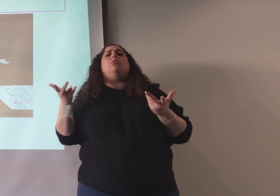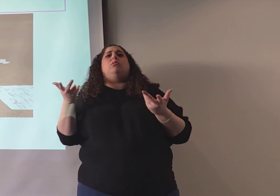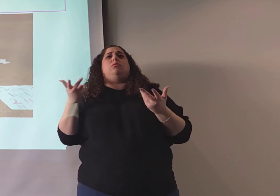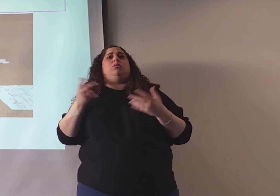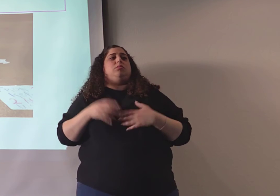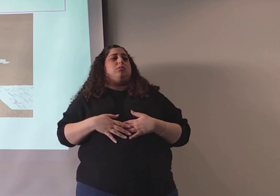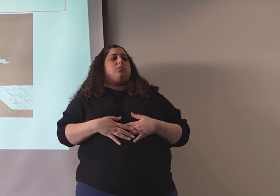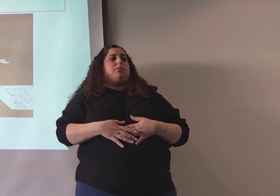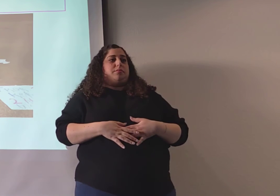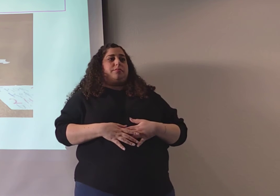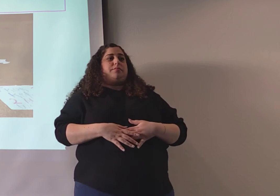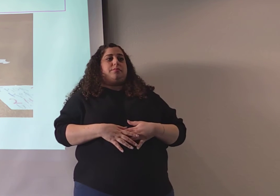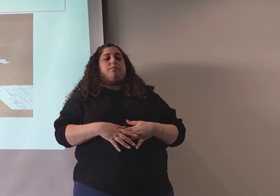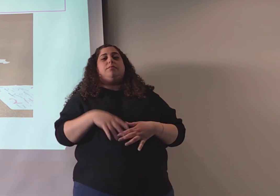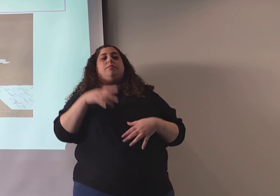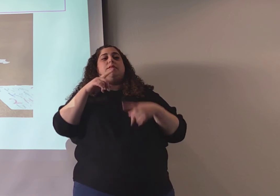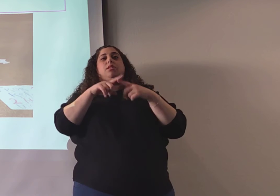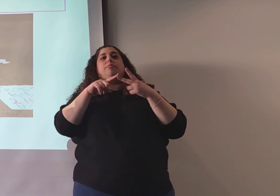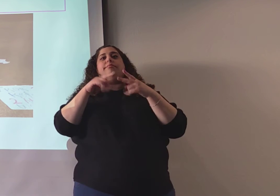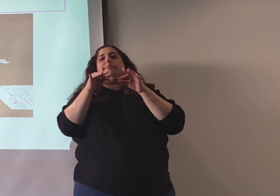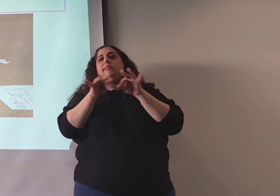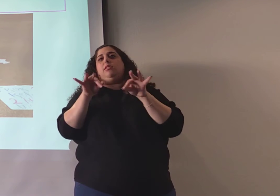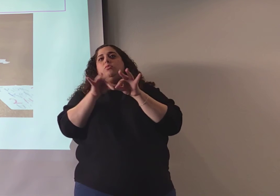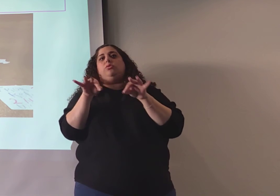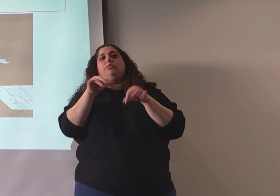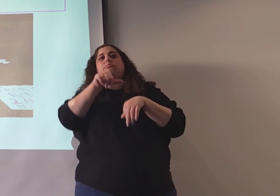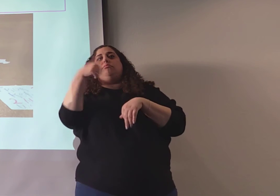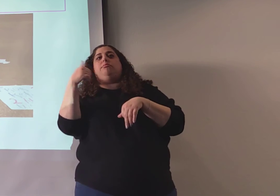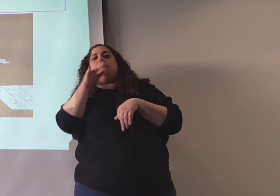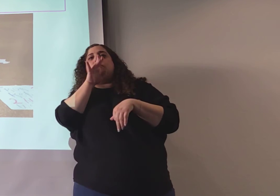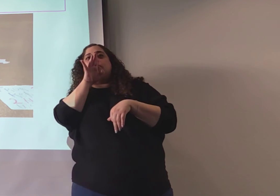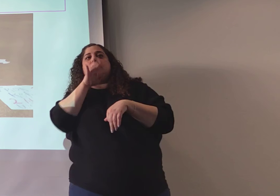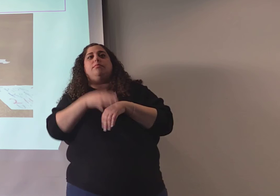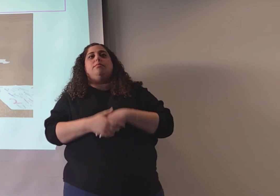in, to help with that possibly.